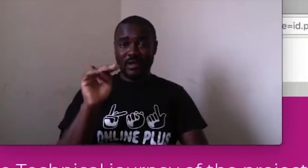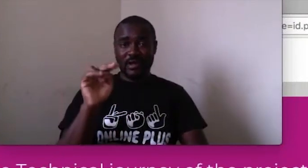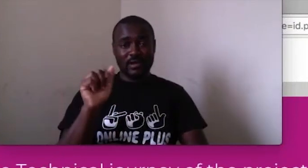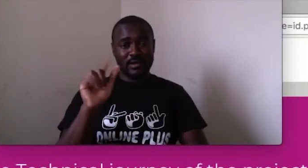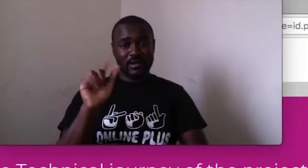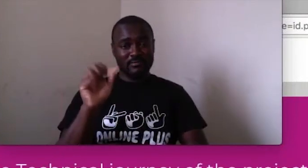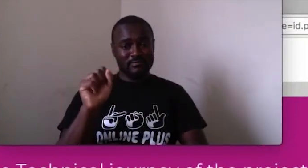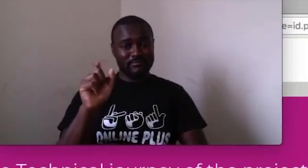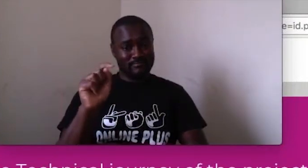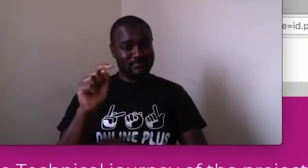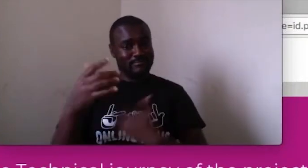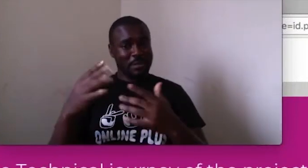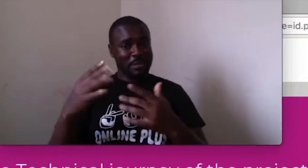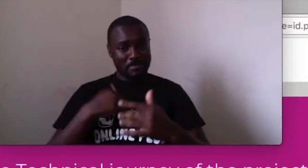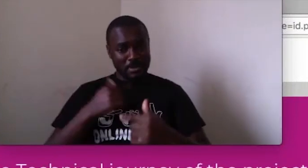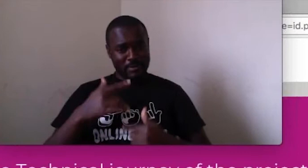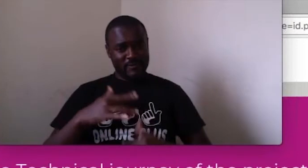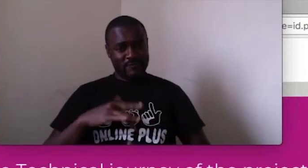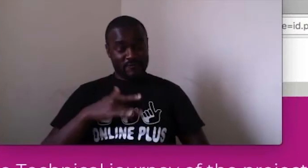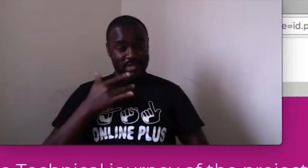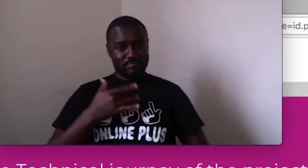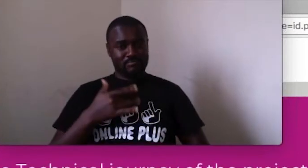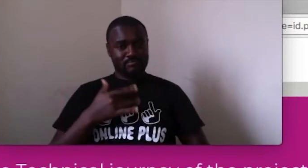I was chosen again as a finalist